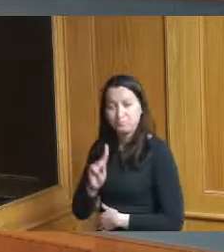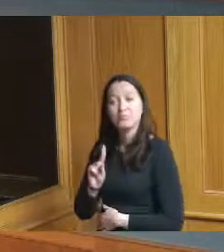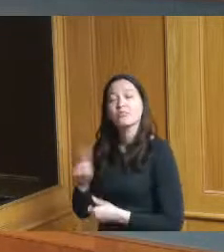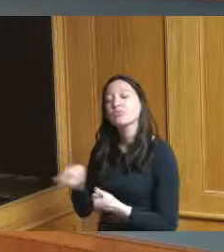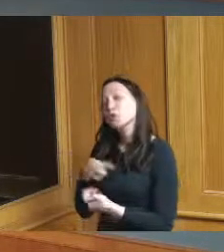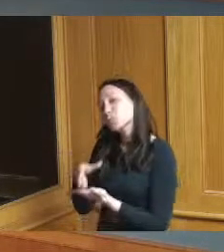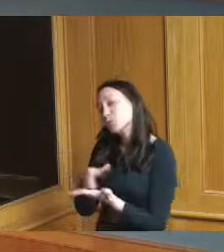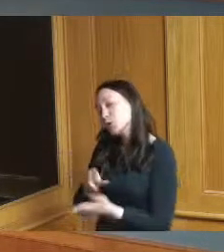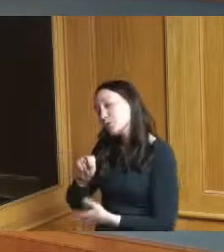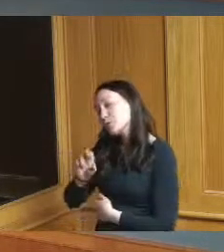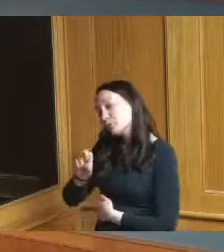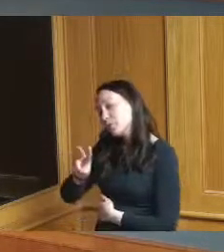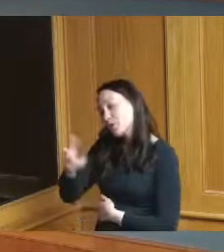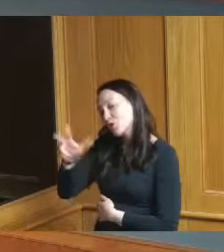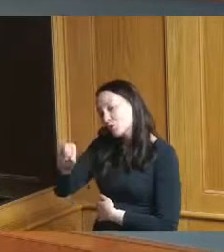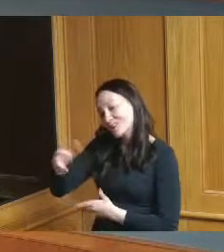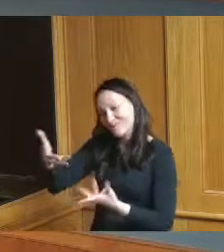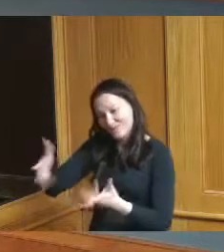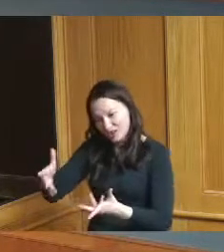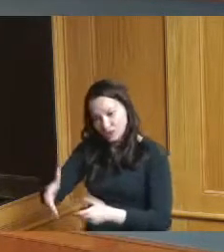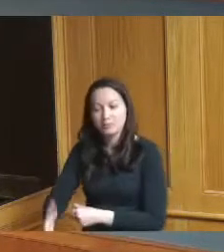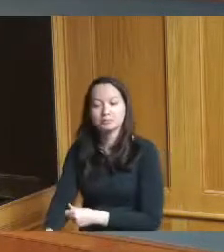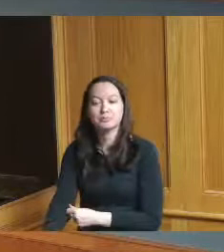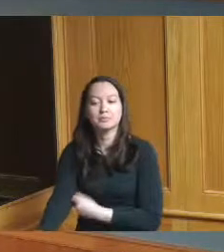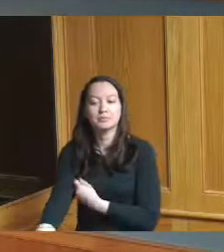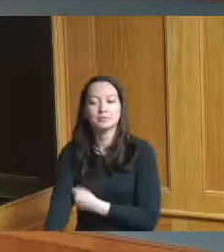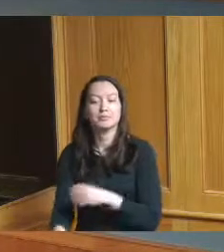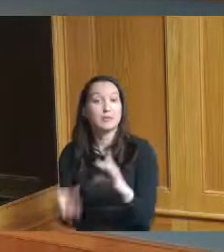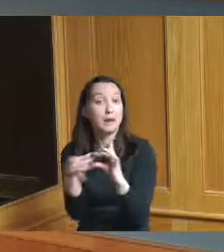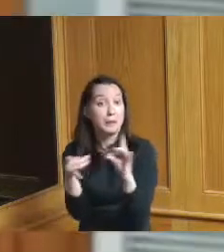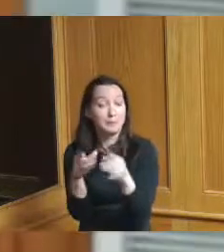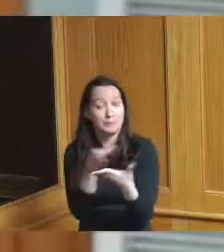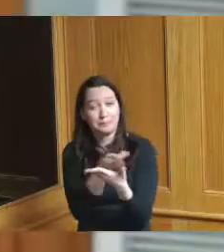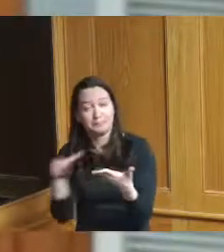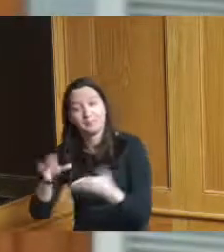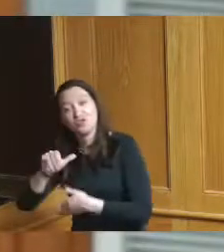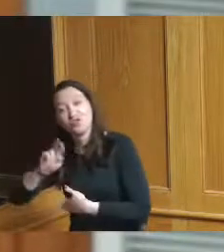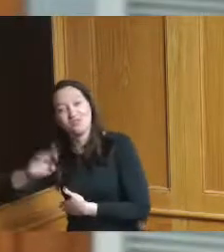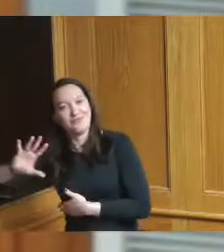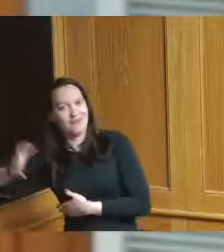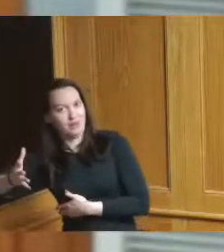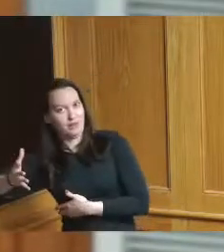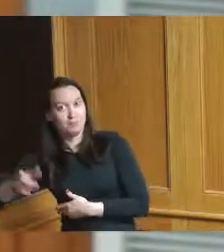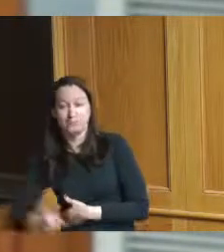November 30th and then the comment period ran through January 5th no comments were received